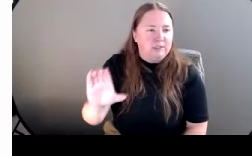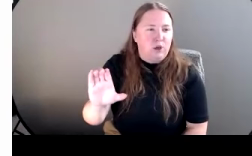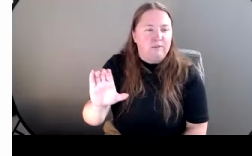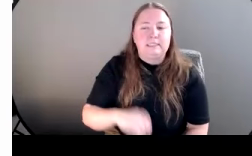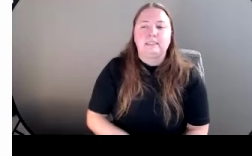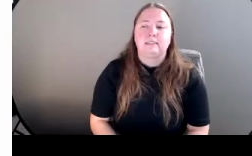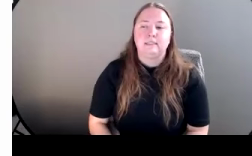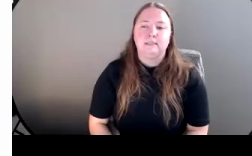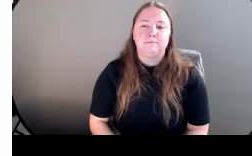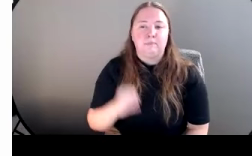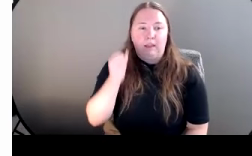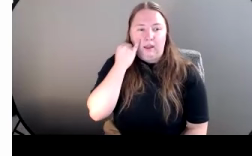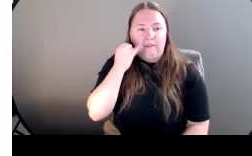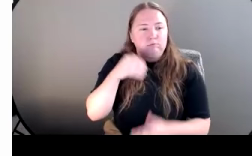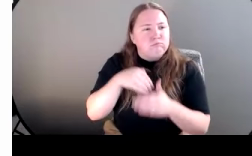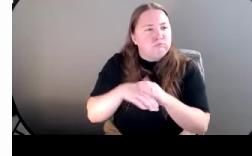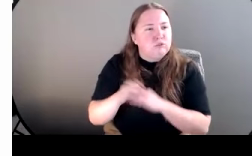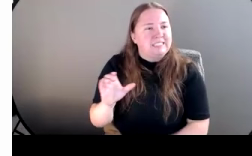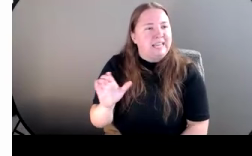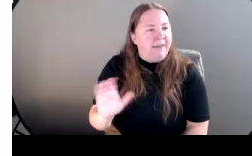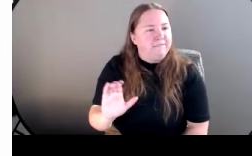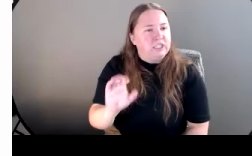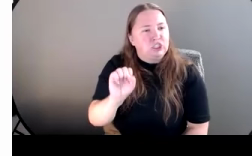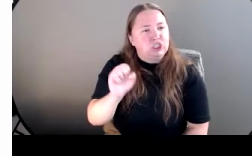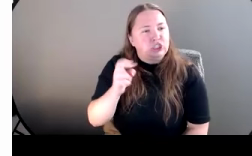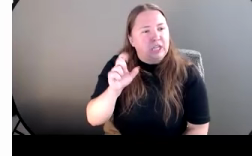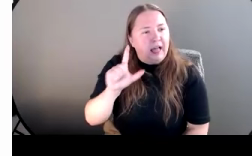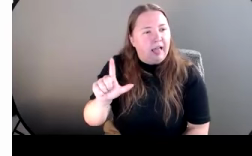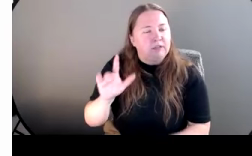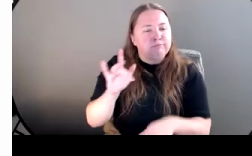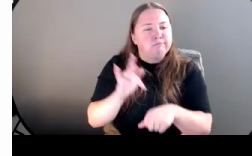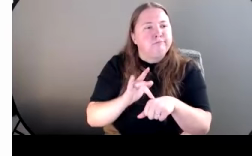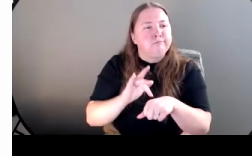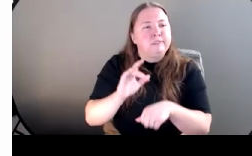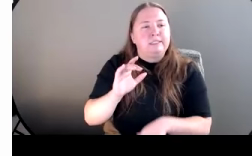but if you just go into your Canvas shell, go to Canvas Commons, which is in the global navigation menu.